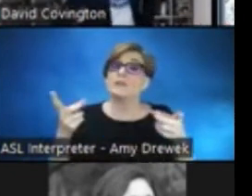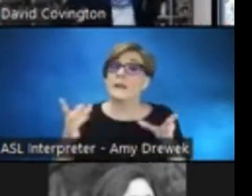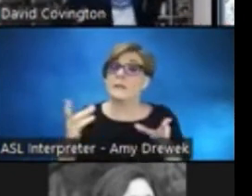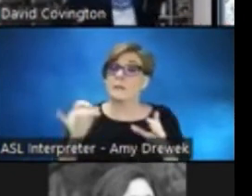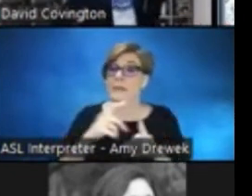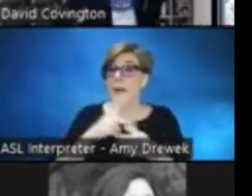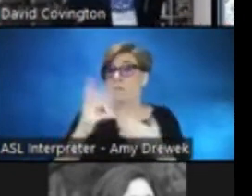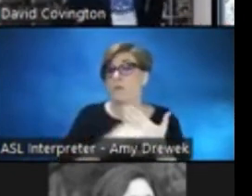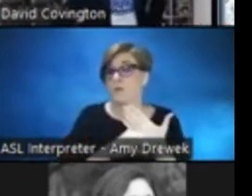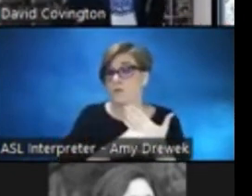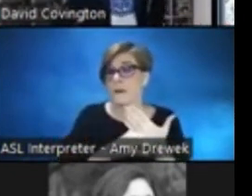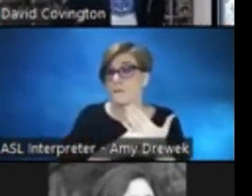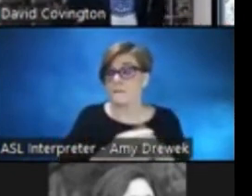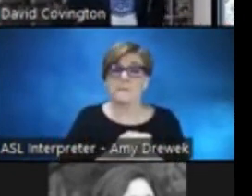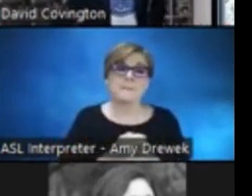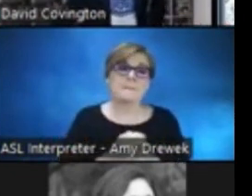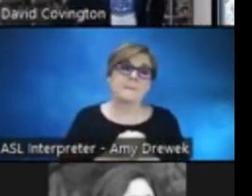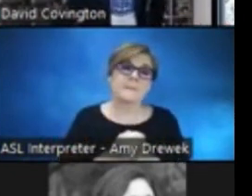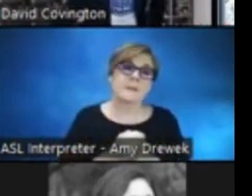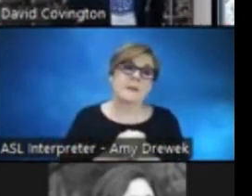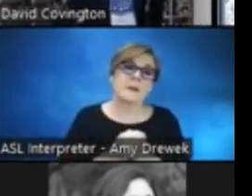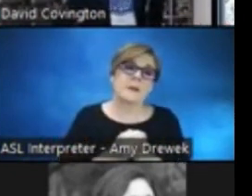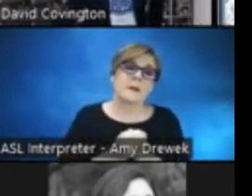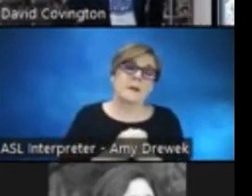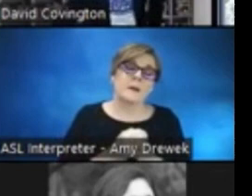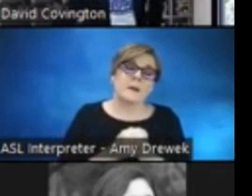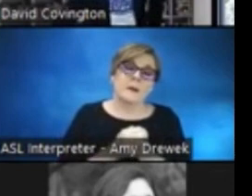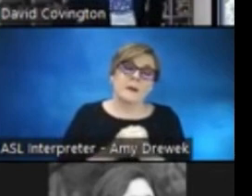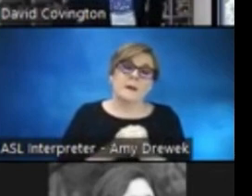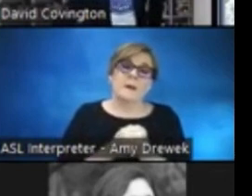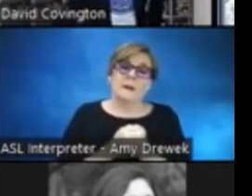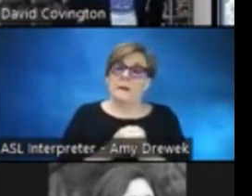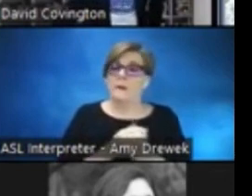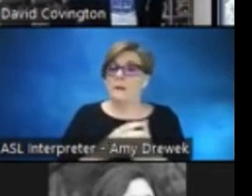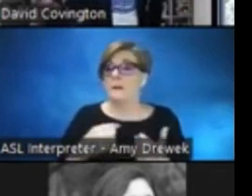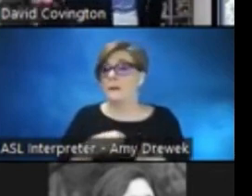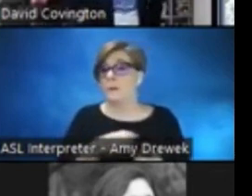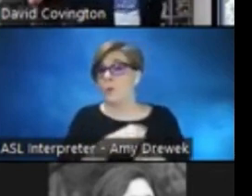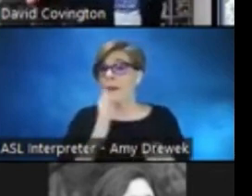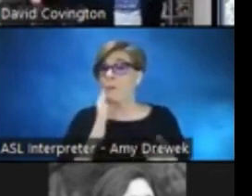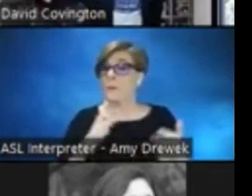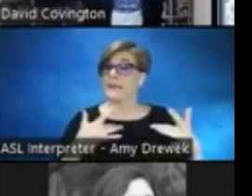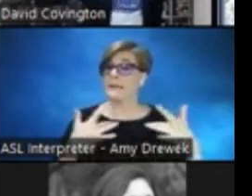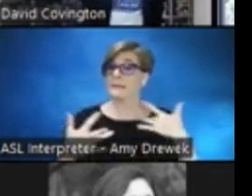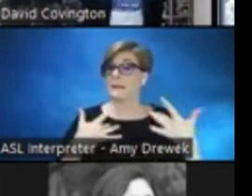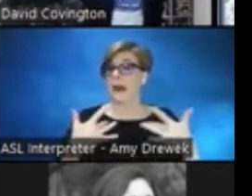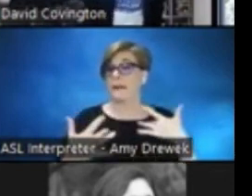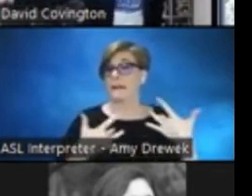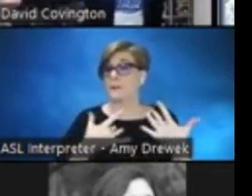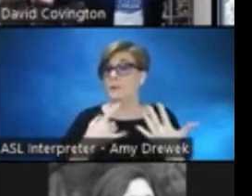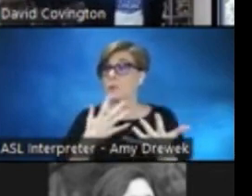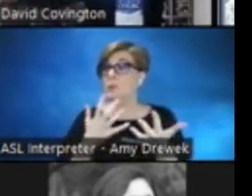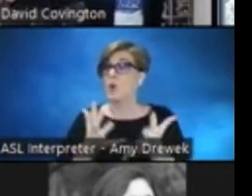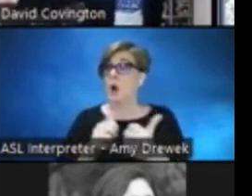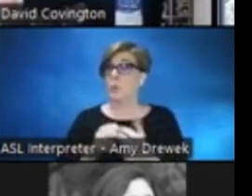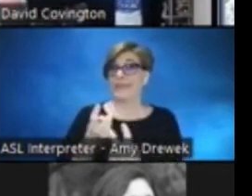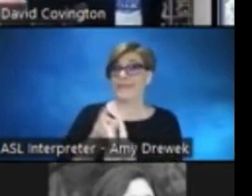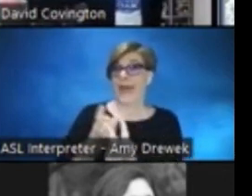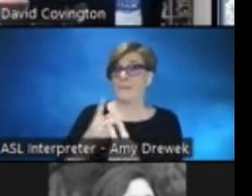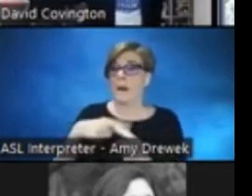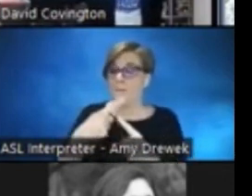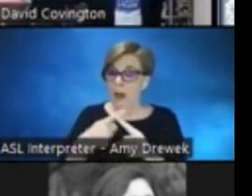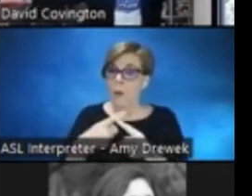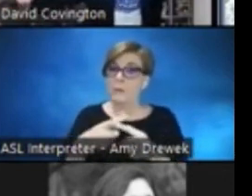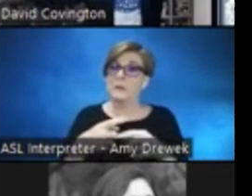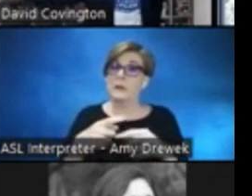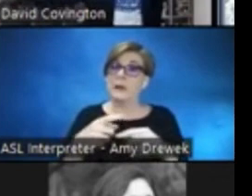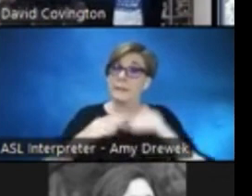WE ARE EXCITED TO TALK ABOUT THE LAY OUT AND THE RECOVERY AND